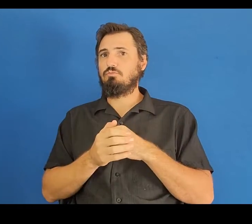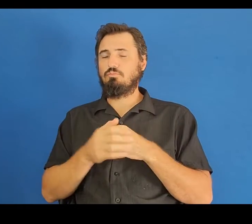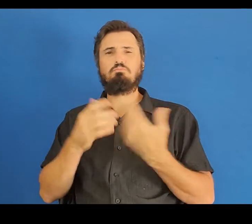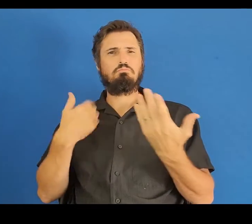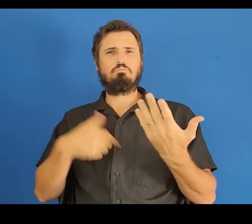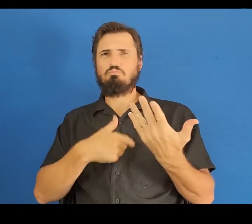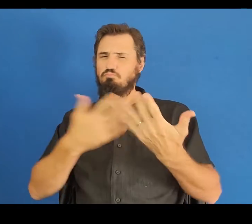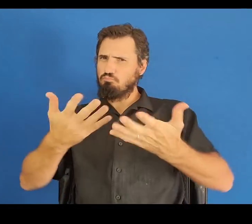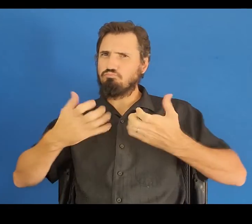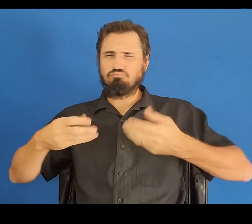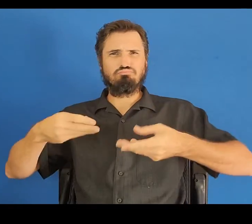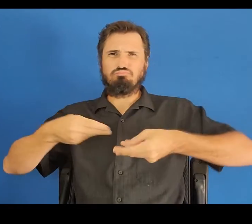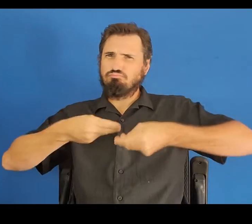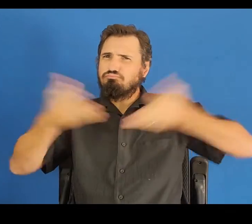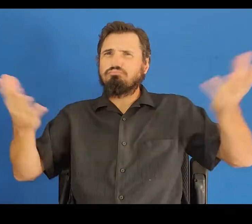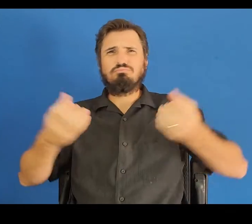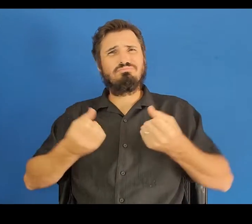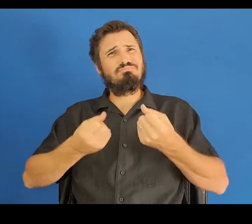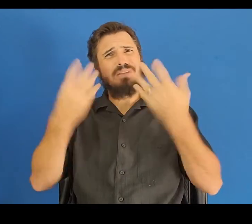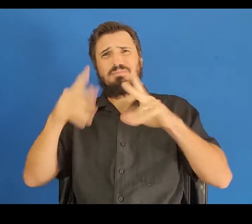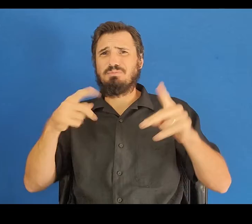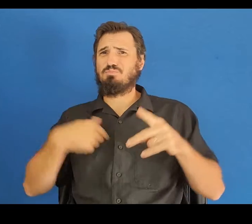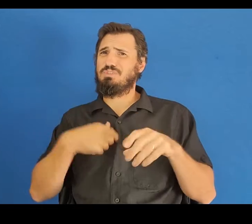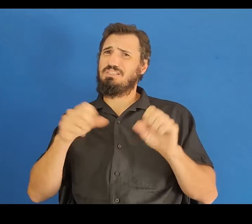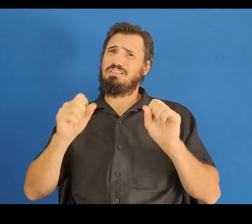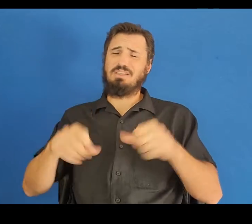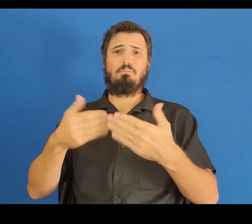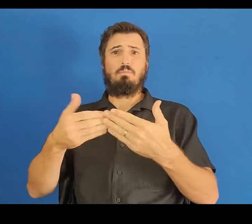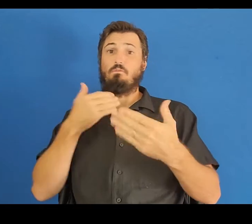to as many families as possible before we run out.